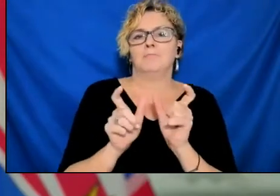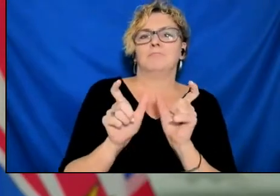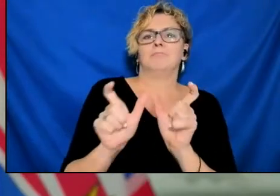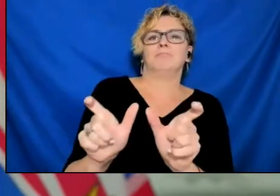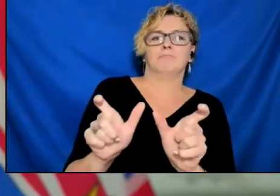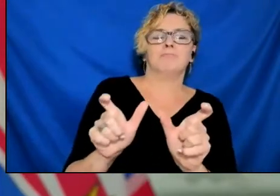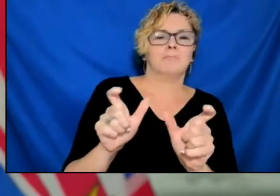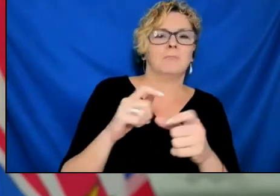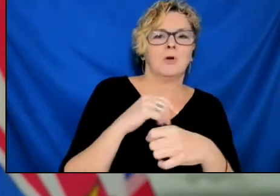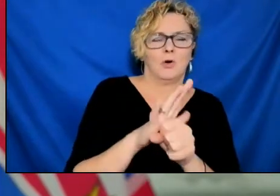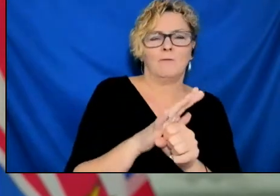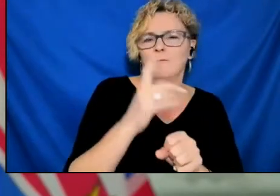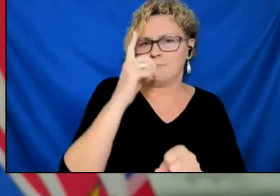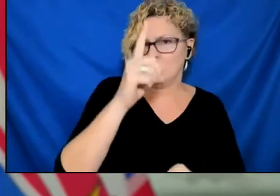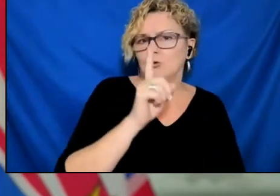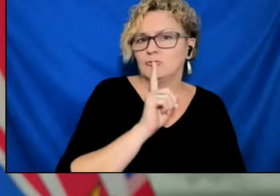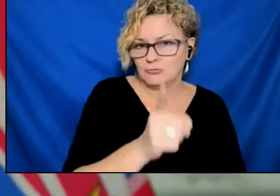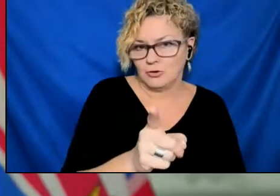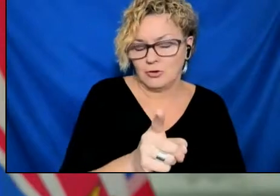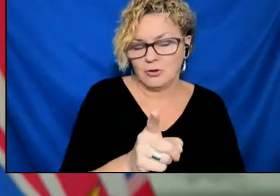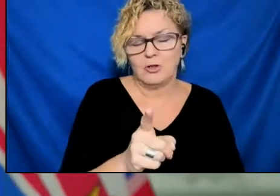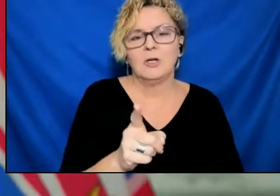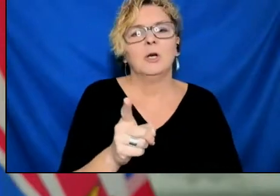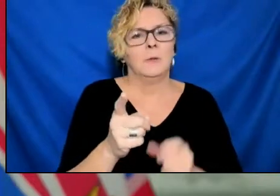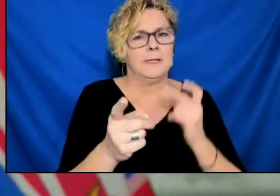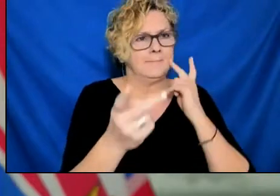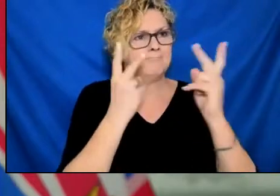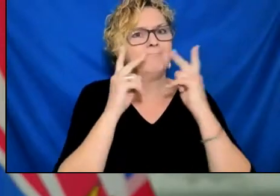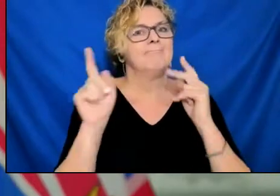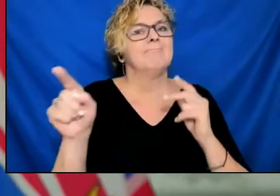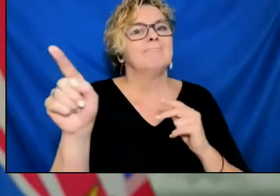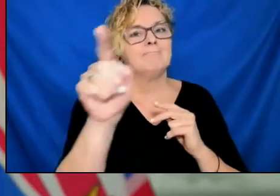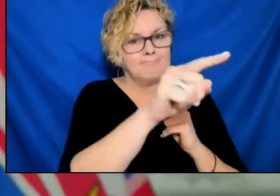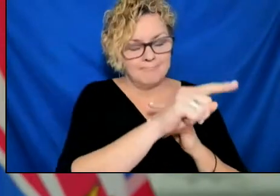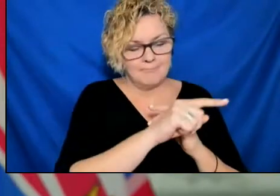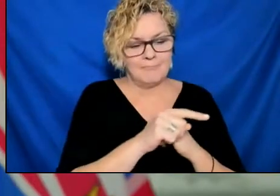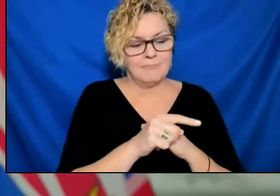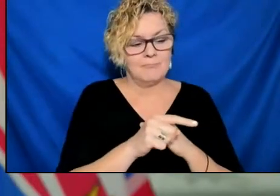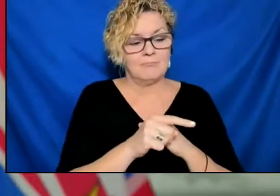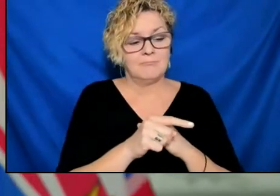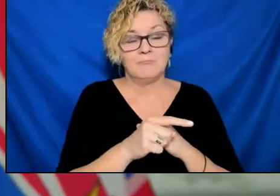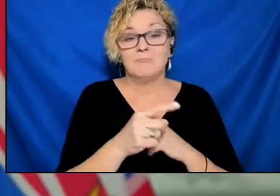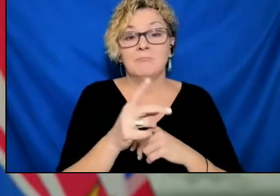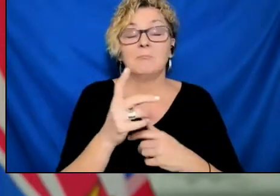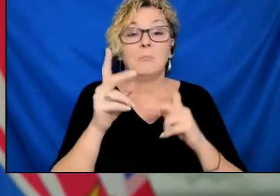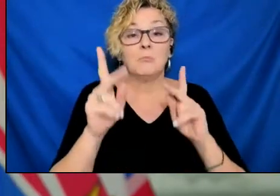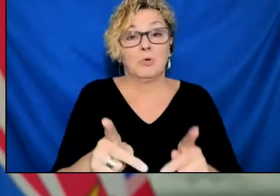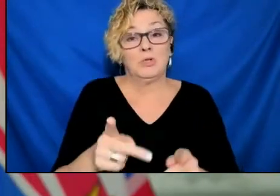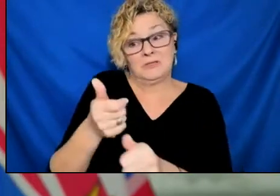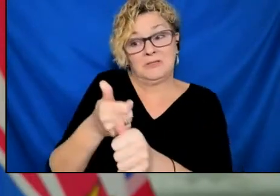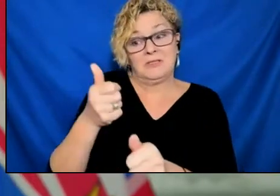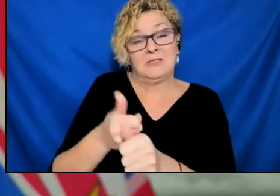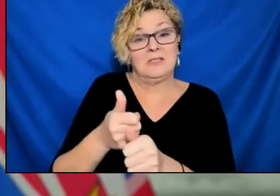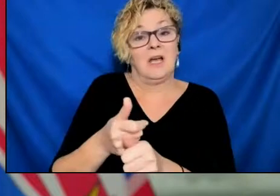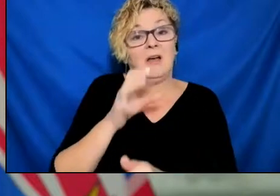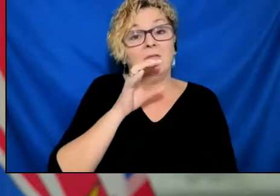severe illness is still very high, and we see that data from the BC CDC and places across the country.